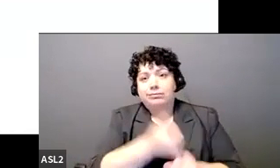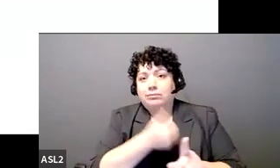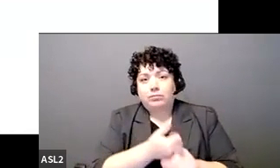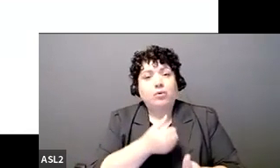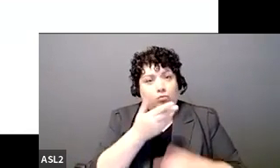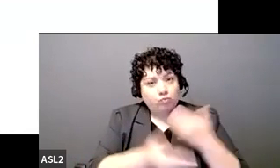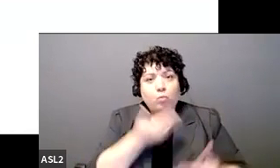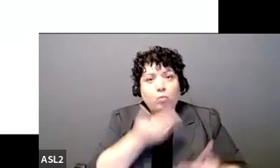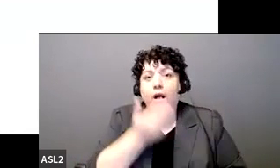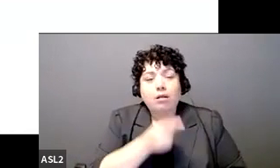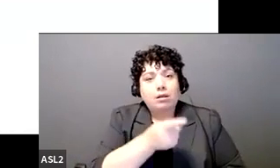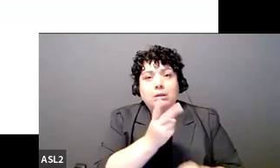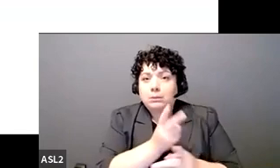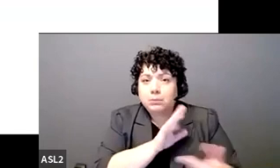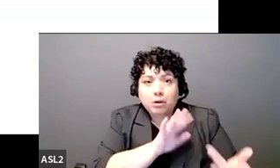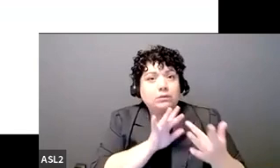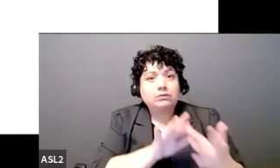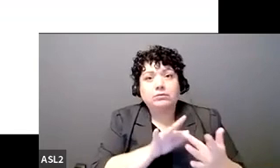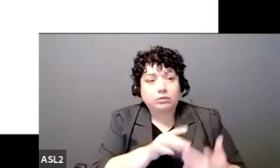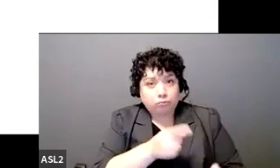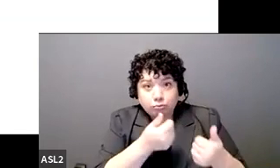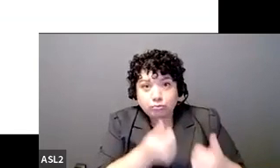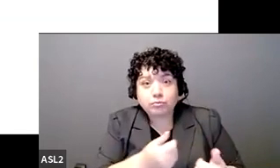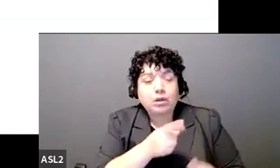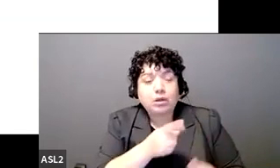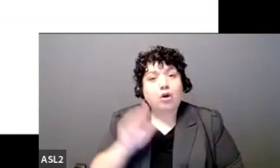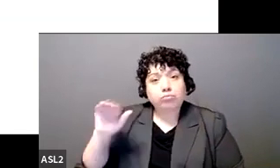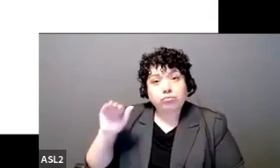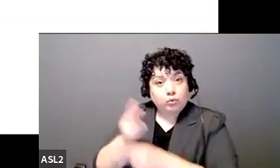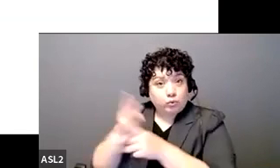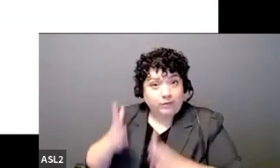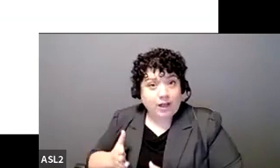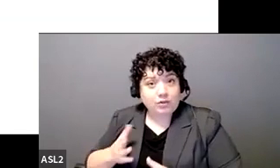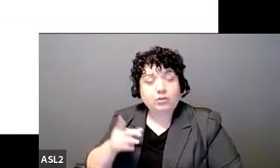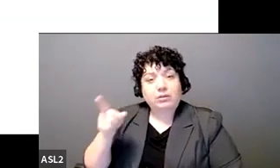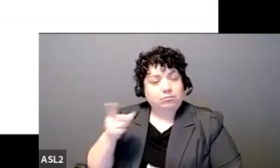we keeping the tabs on him we also talk with the supervisors and that's going really well